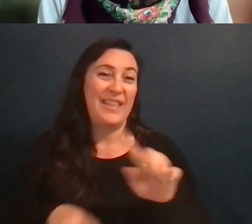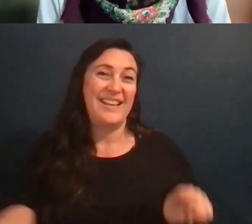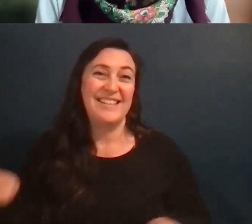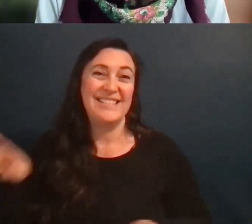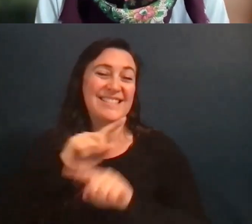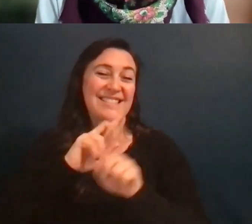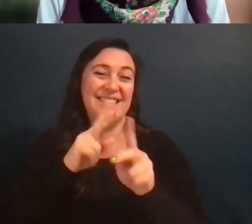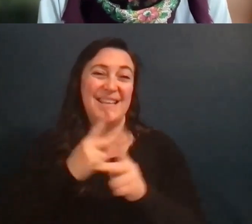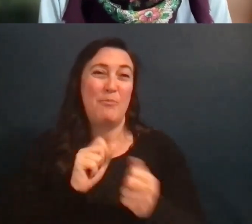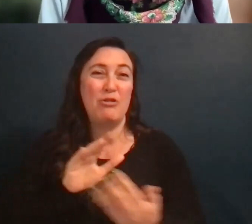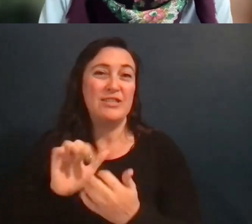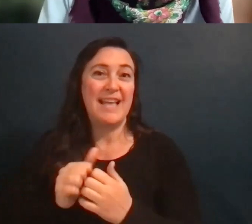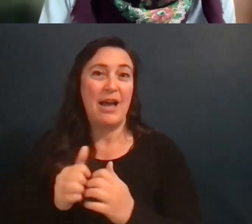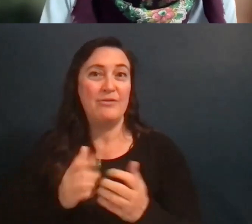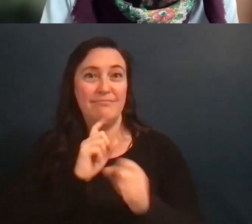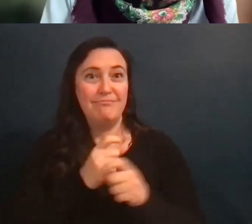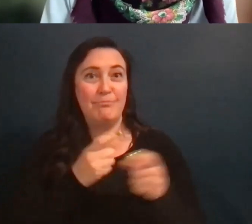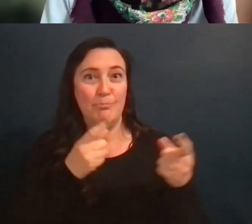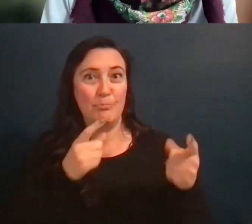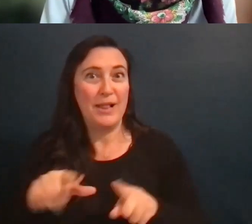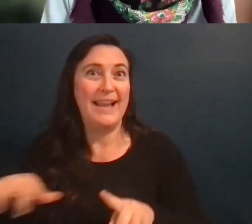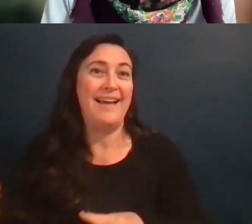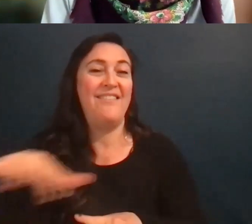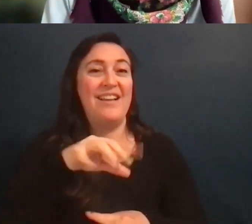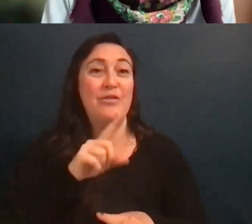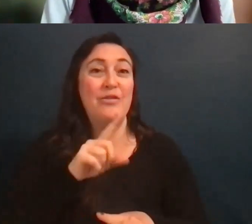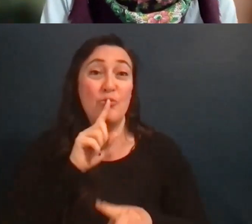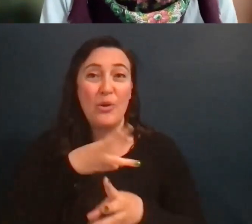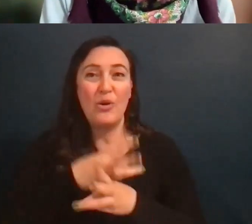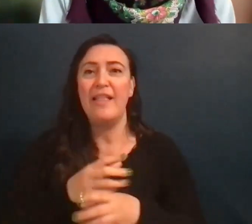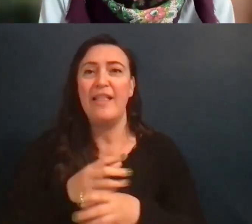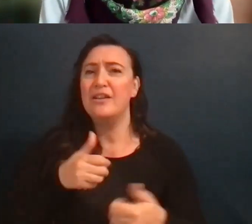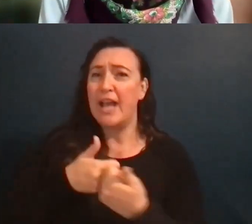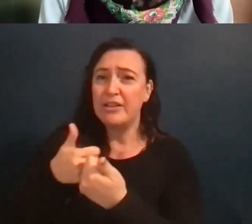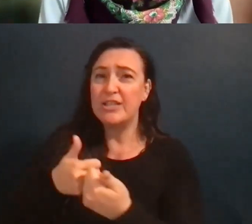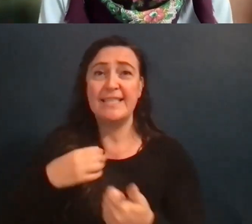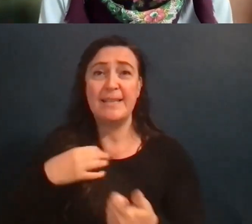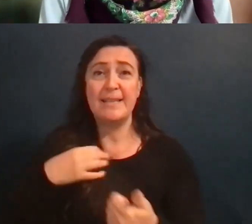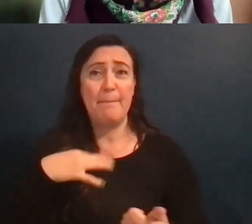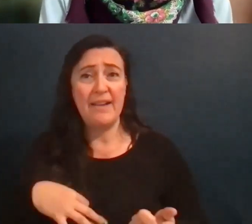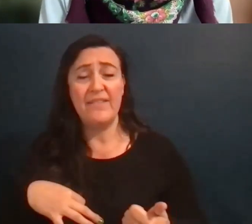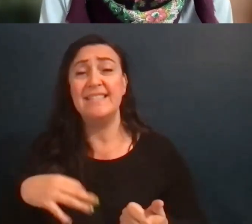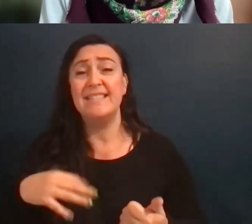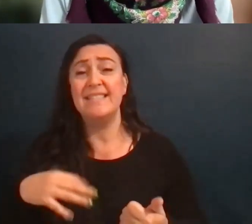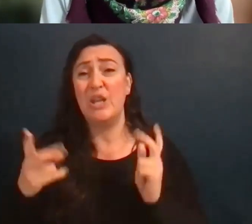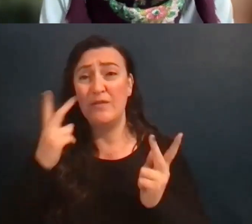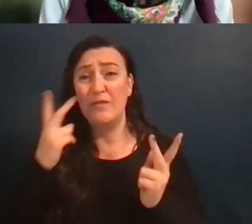in the real world and the challenges and benefits that you've seen and experienced.